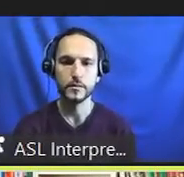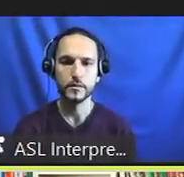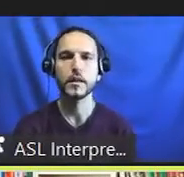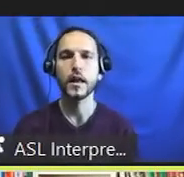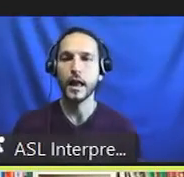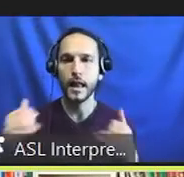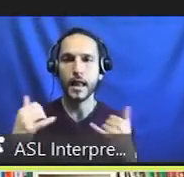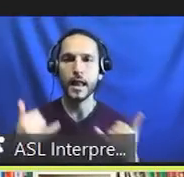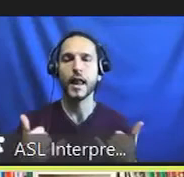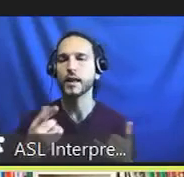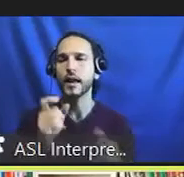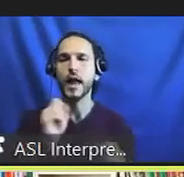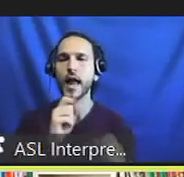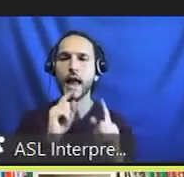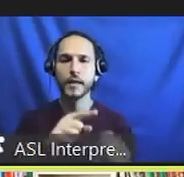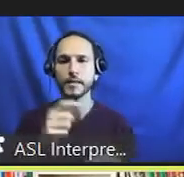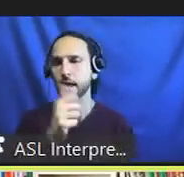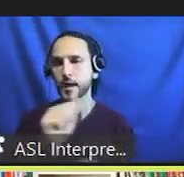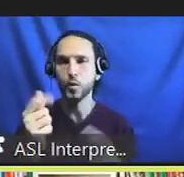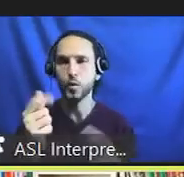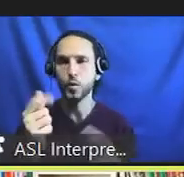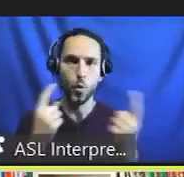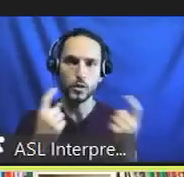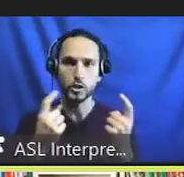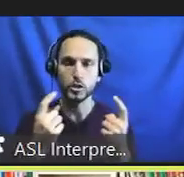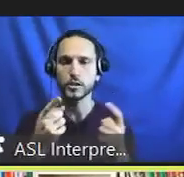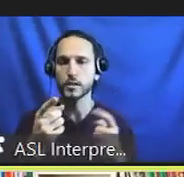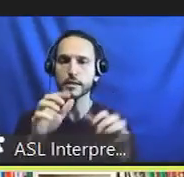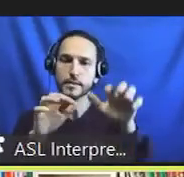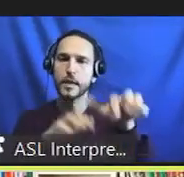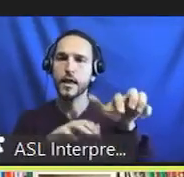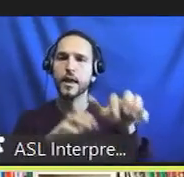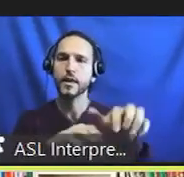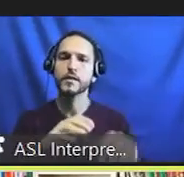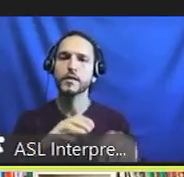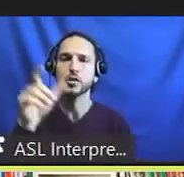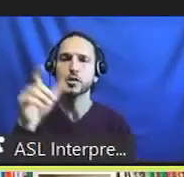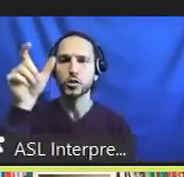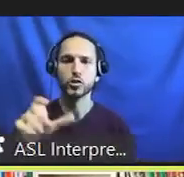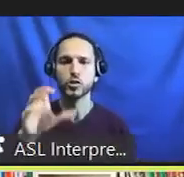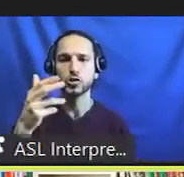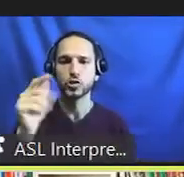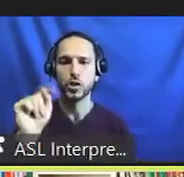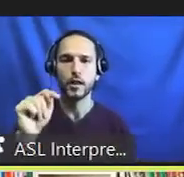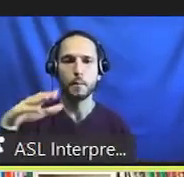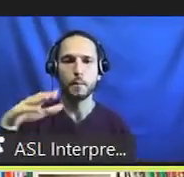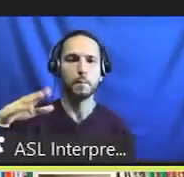You just type them into the chat box at the bottom of your screen.